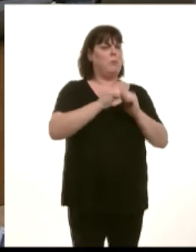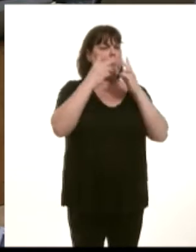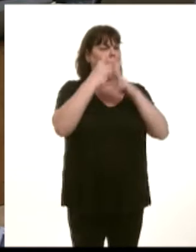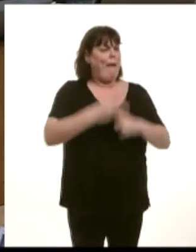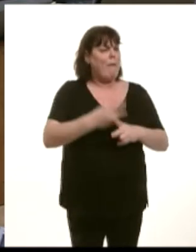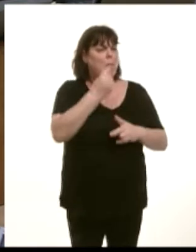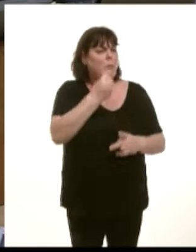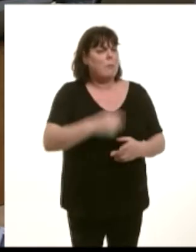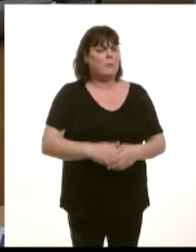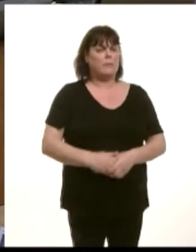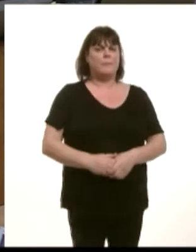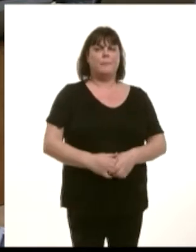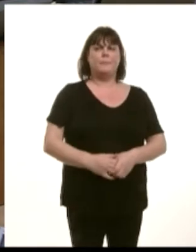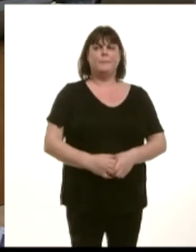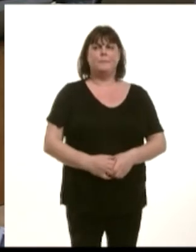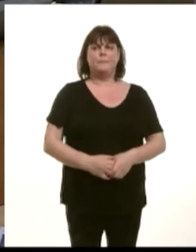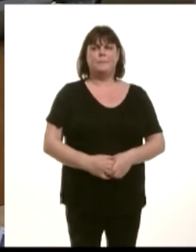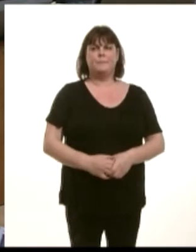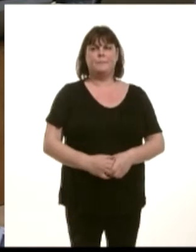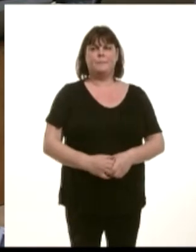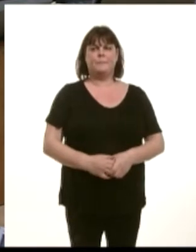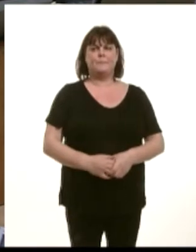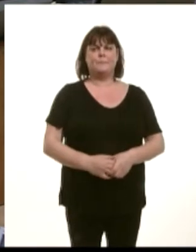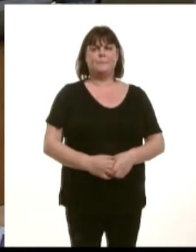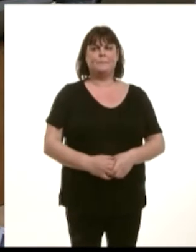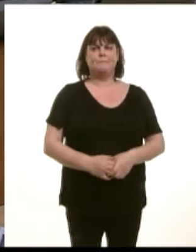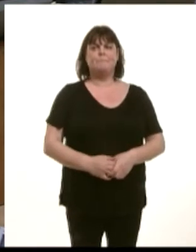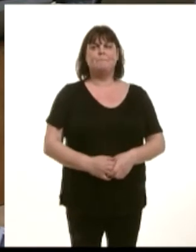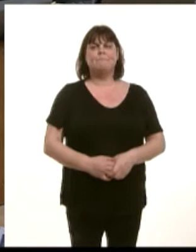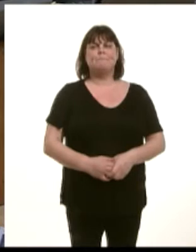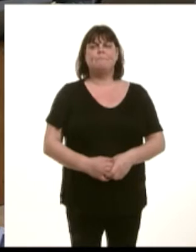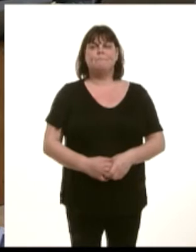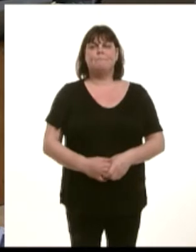Carwyn Jones: I understand the proposal that she’s making.